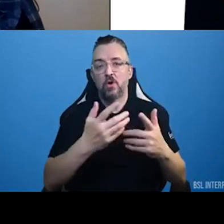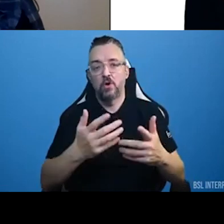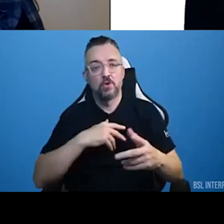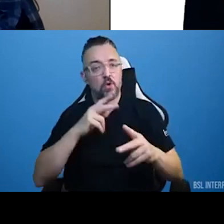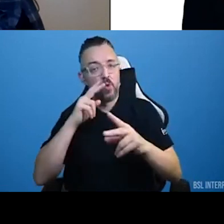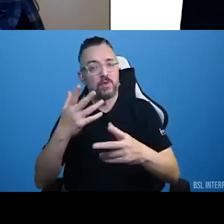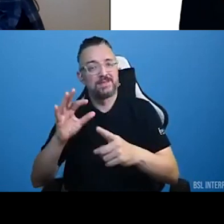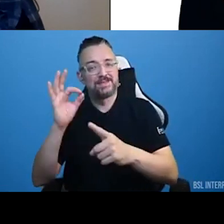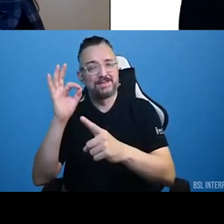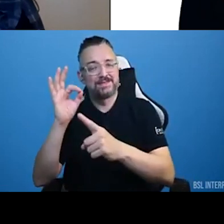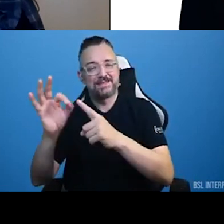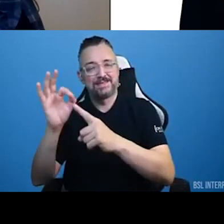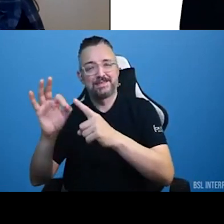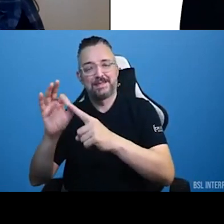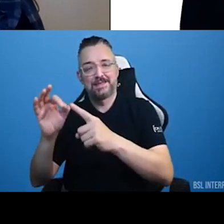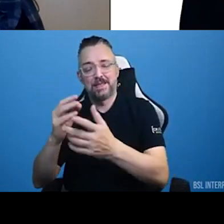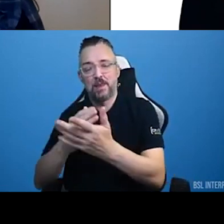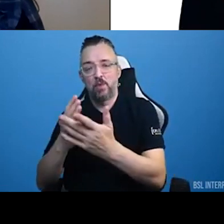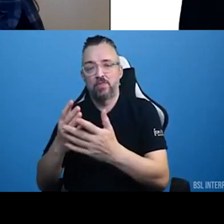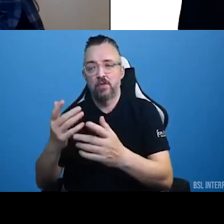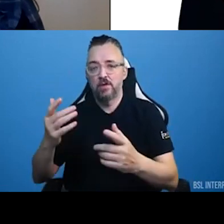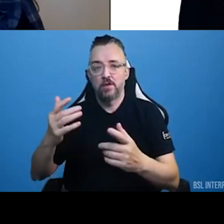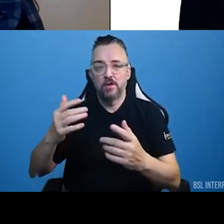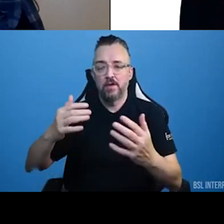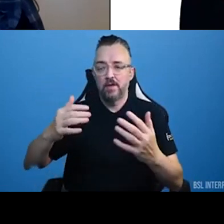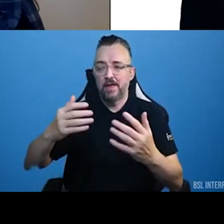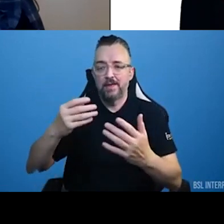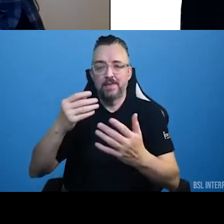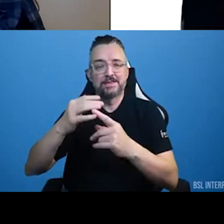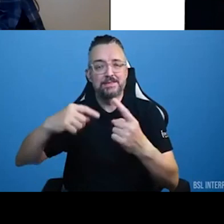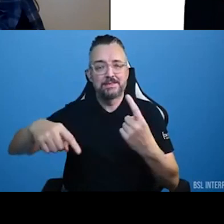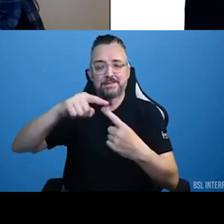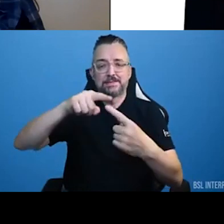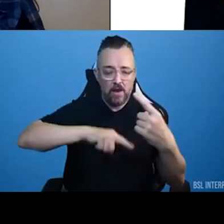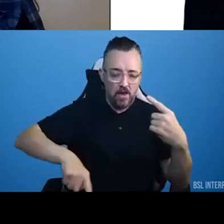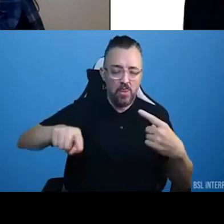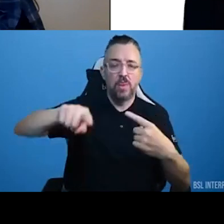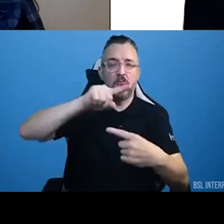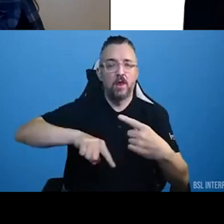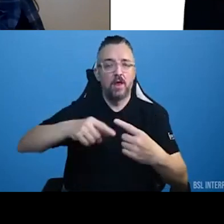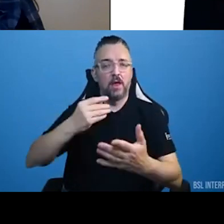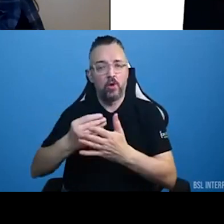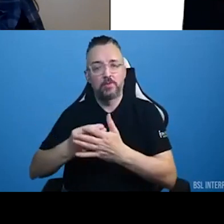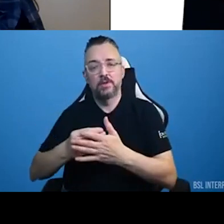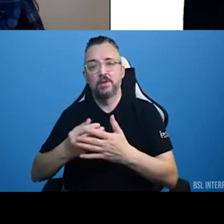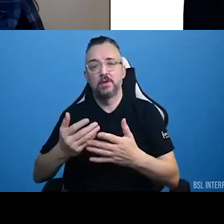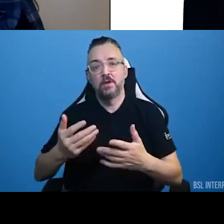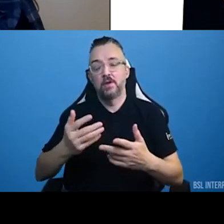part of like circular economy, or like a sustainable method of construction. And true, it might be easier to write